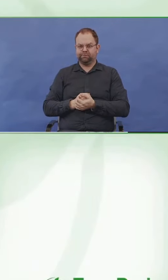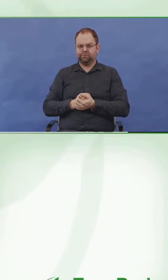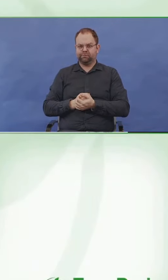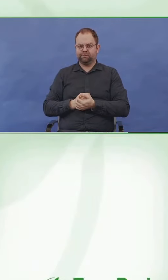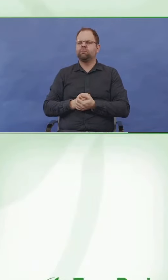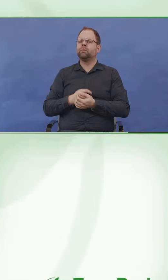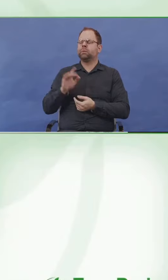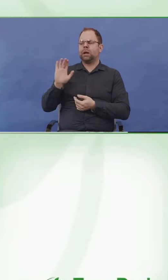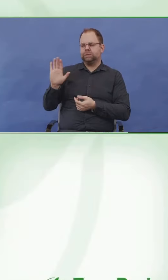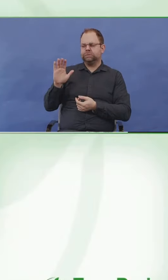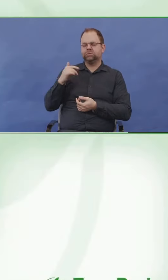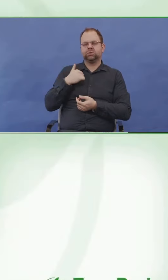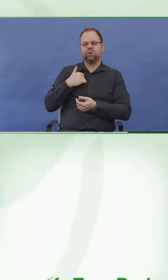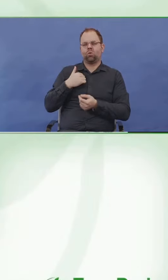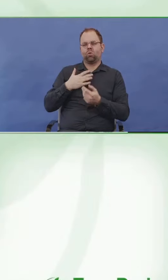I am very frightened of that.